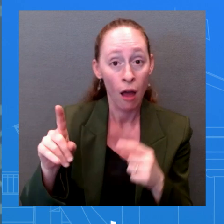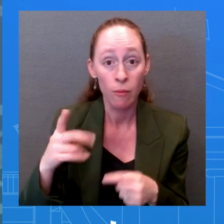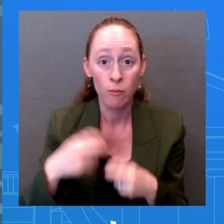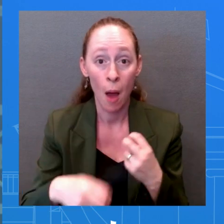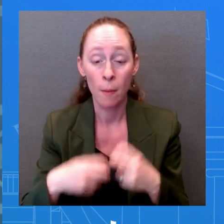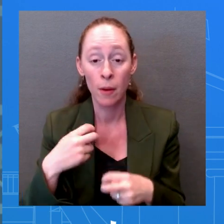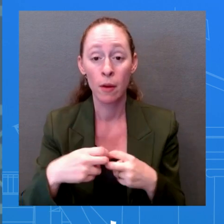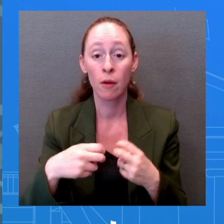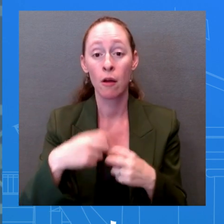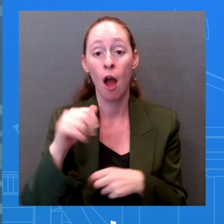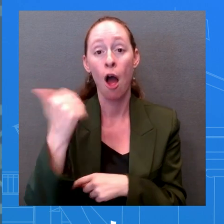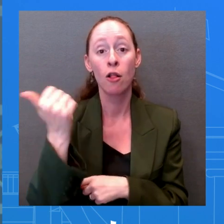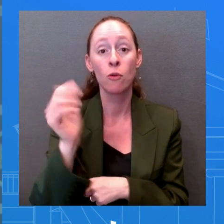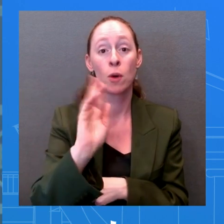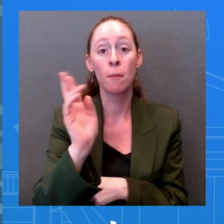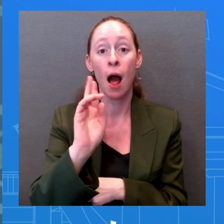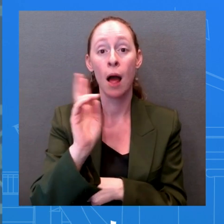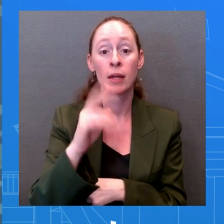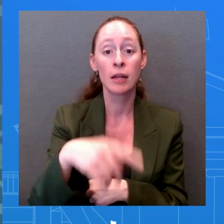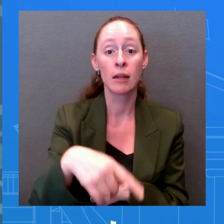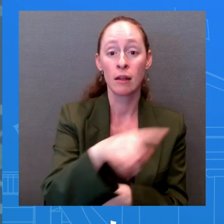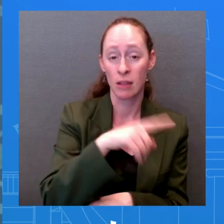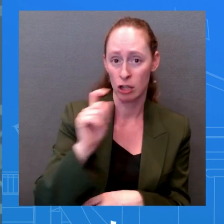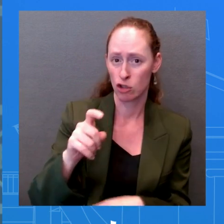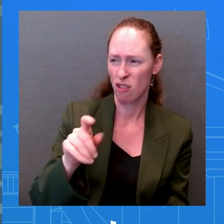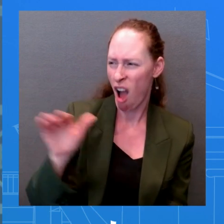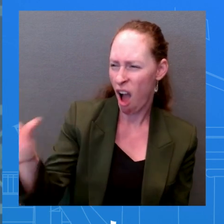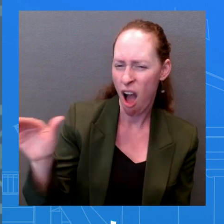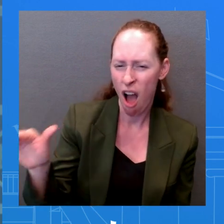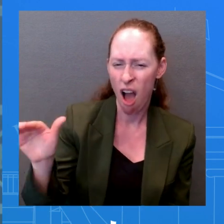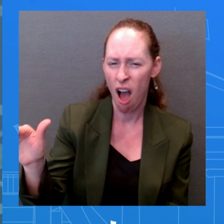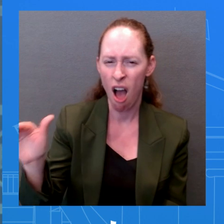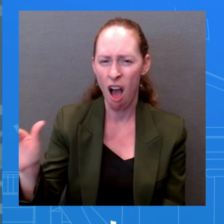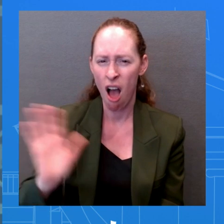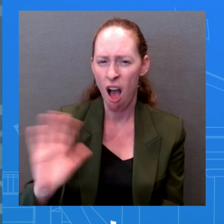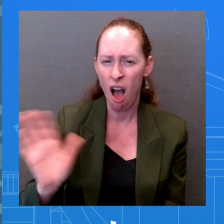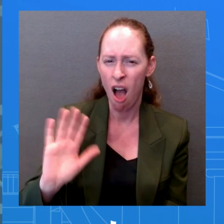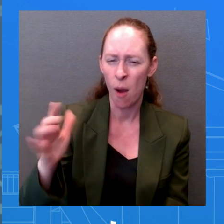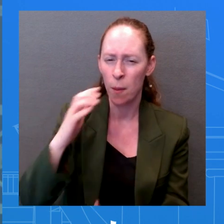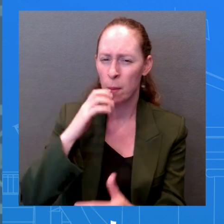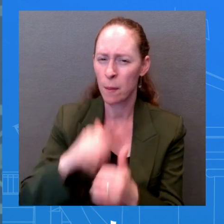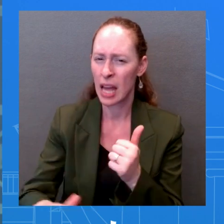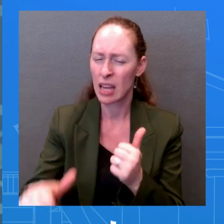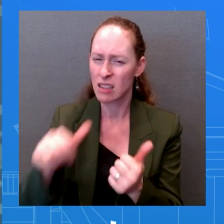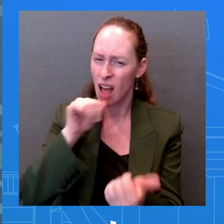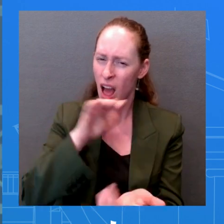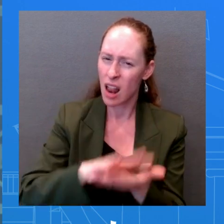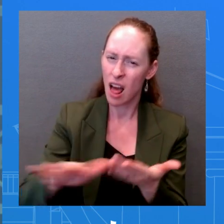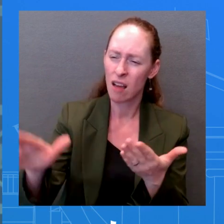the cruel way that they are playing and what they're doing with their cruel political games. And again, these are --